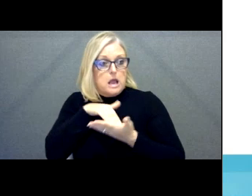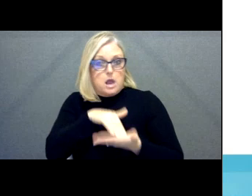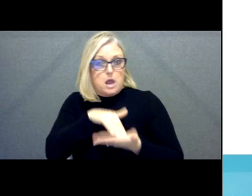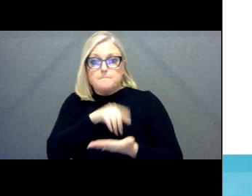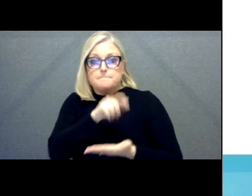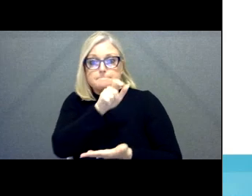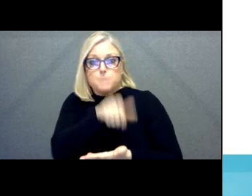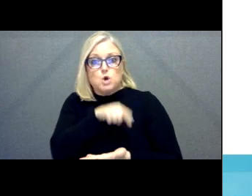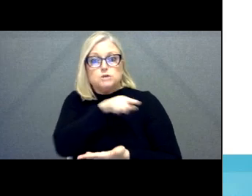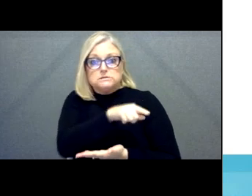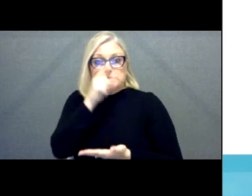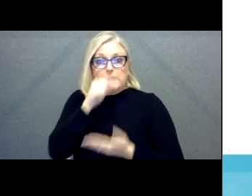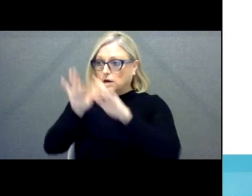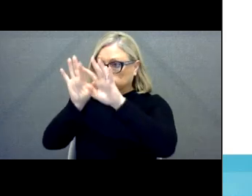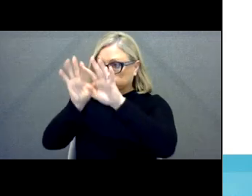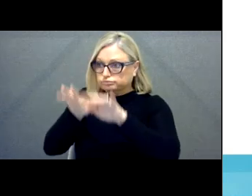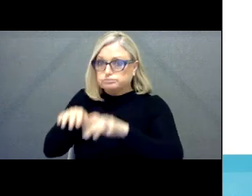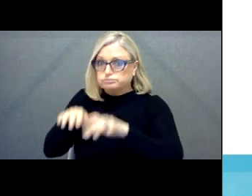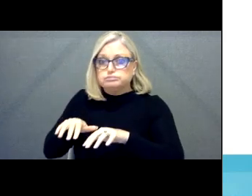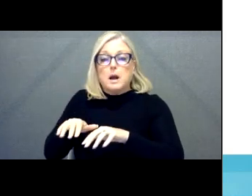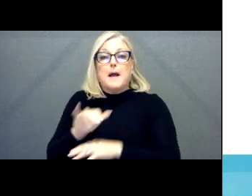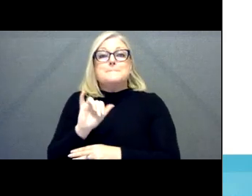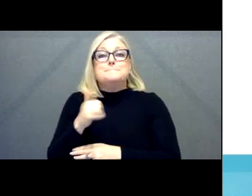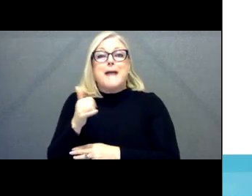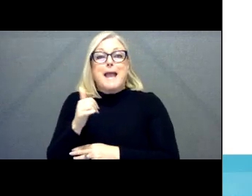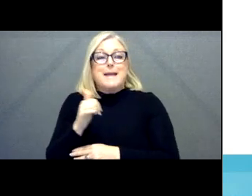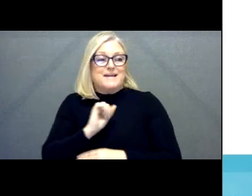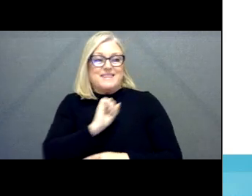um either give it to them on their first court appearance or their next court appearance or